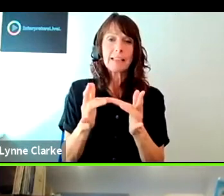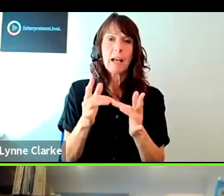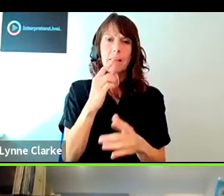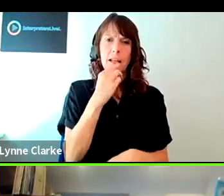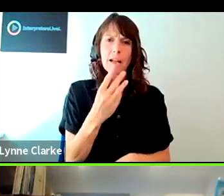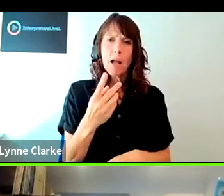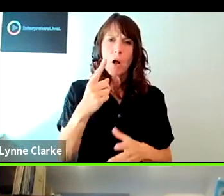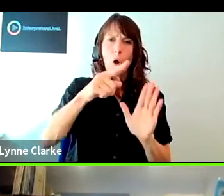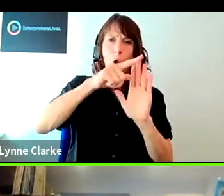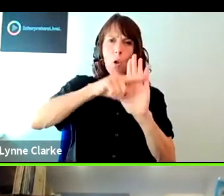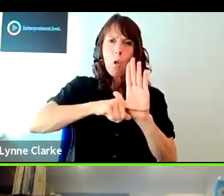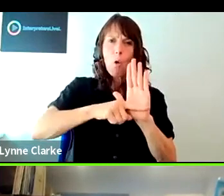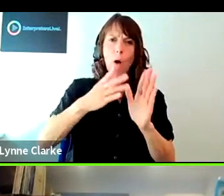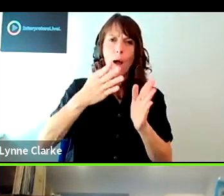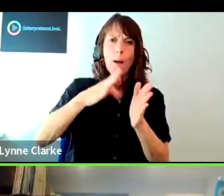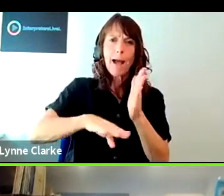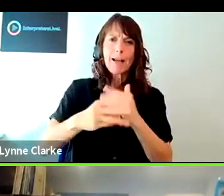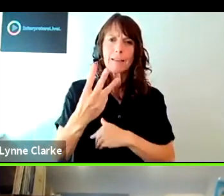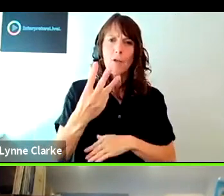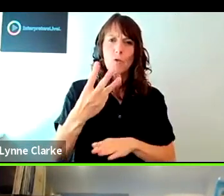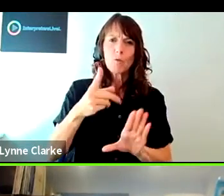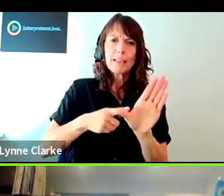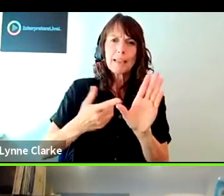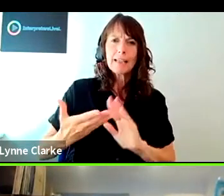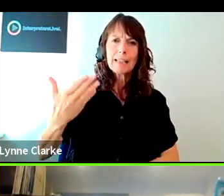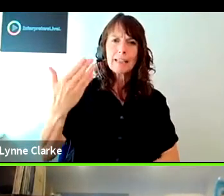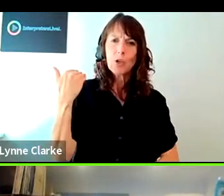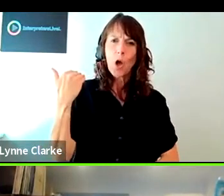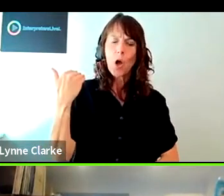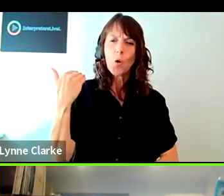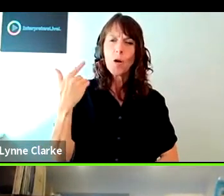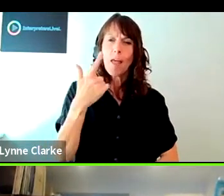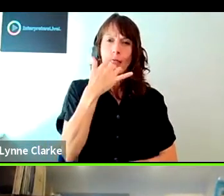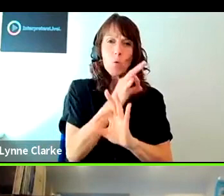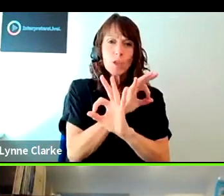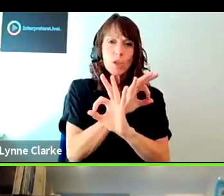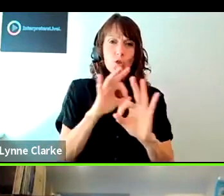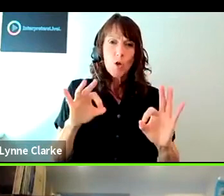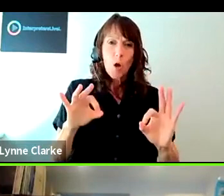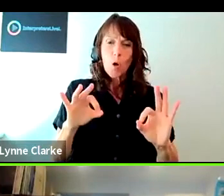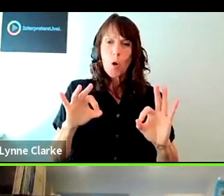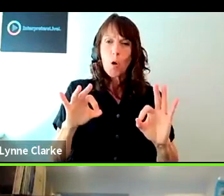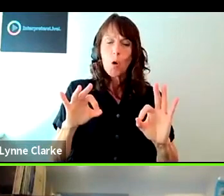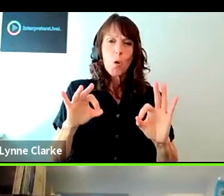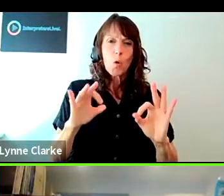we went from almost no public sector accessibility work